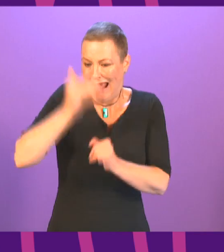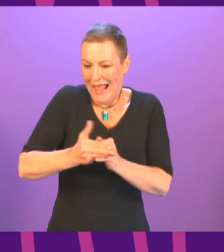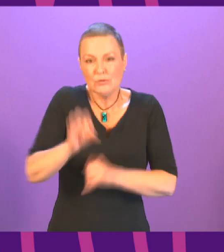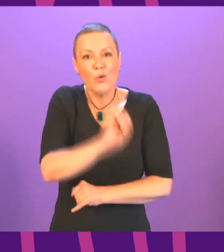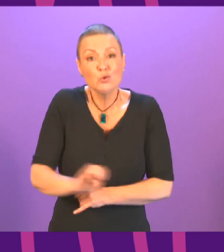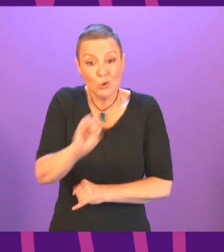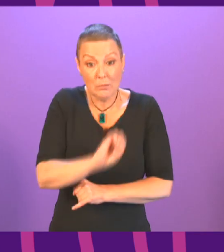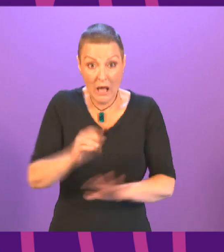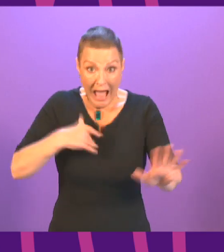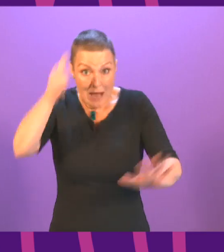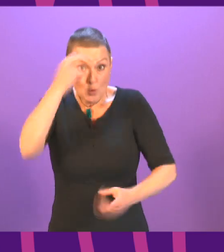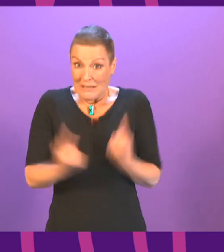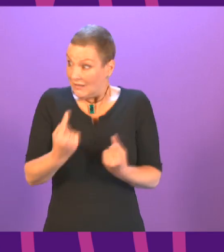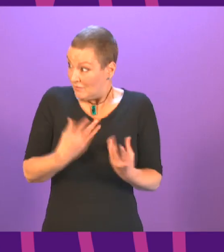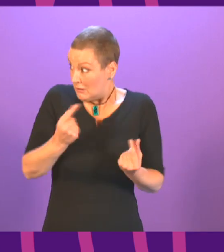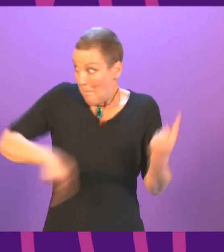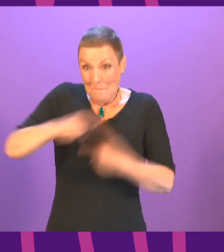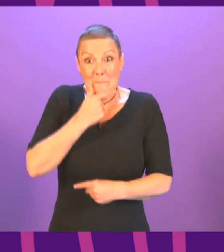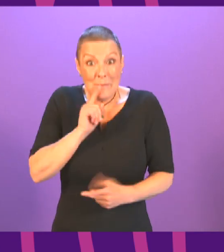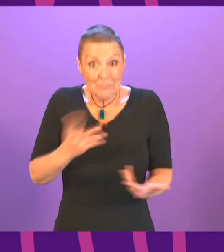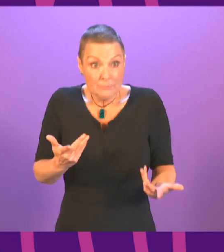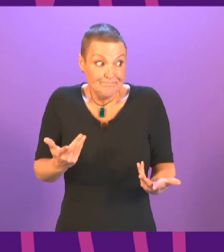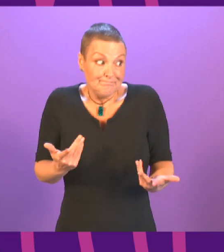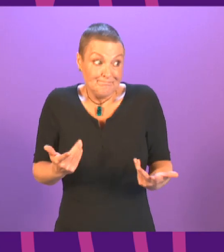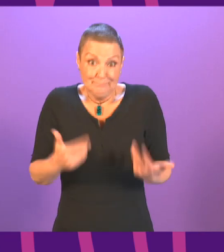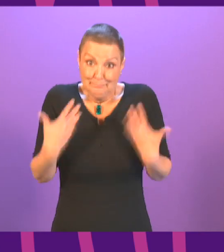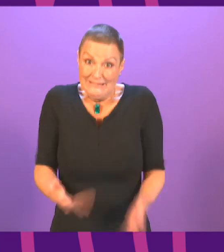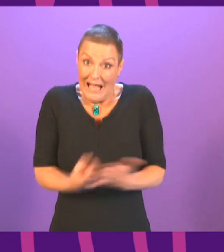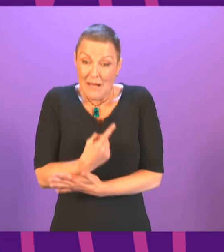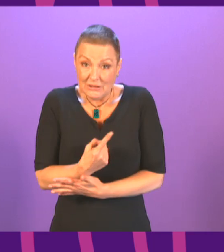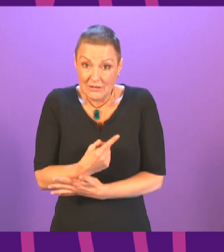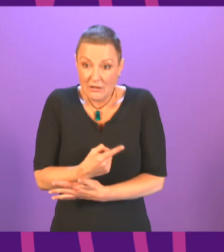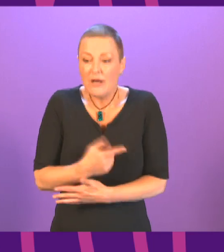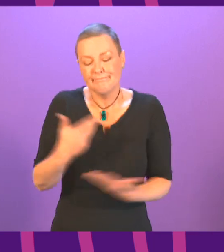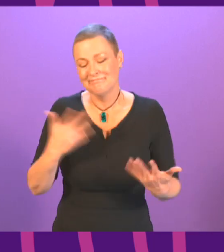to end at the end of October—we all know people who are in that circumstance—people